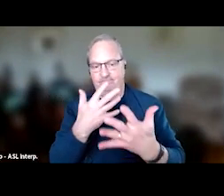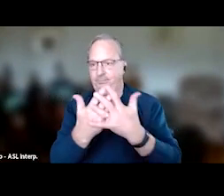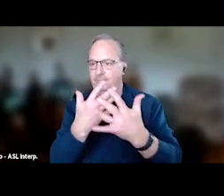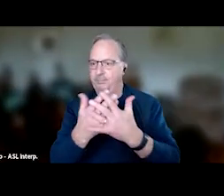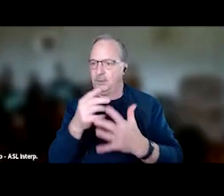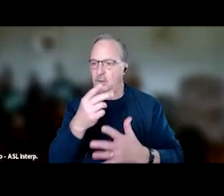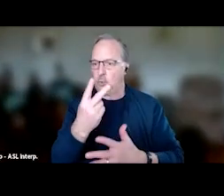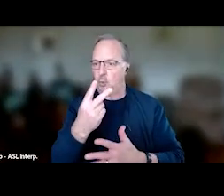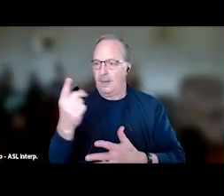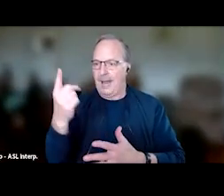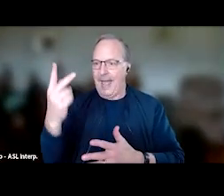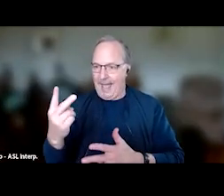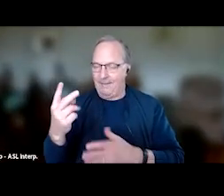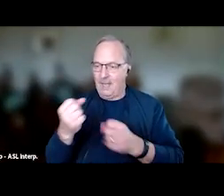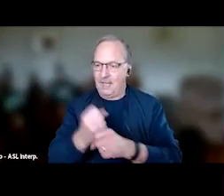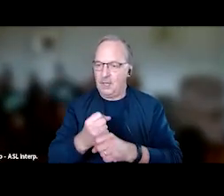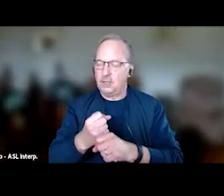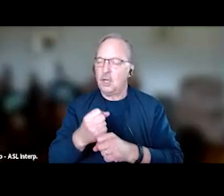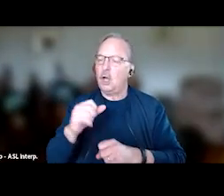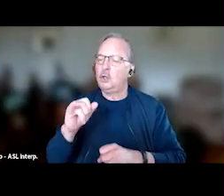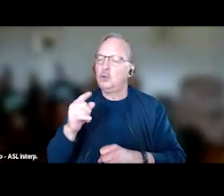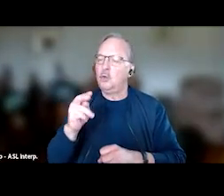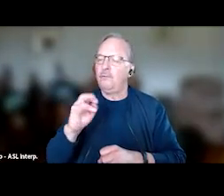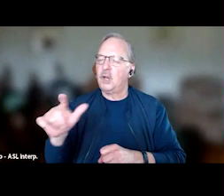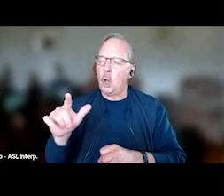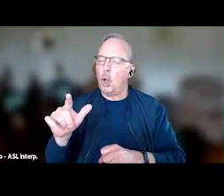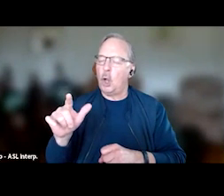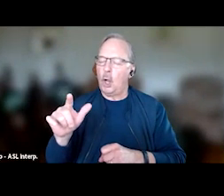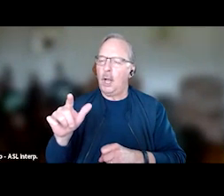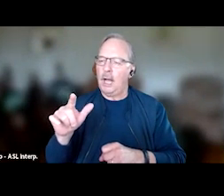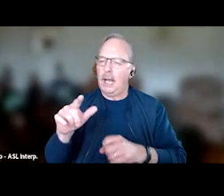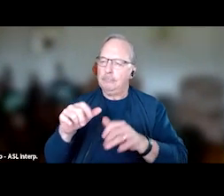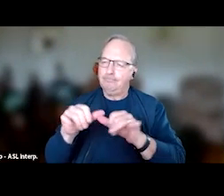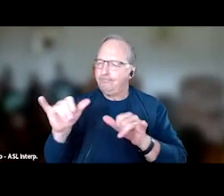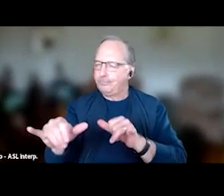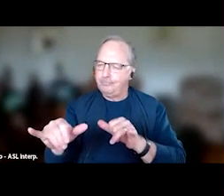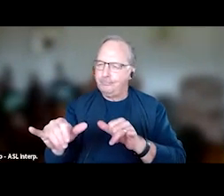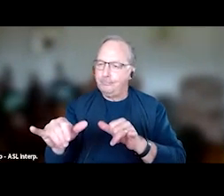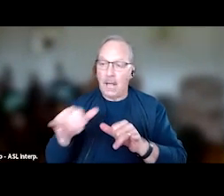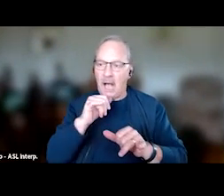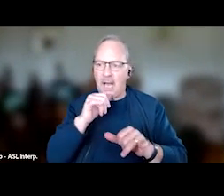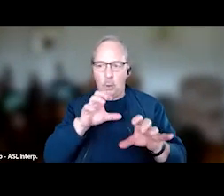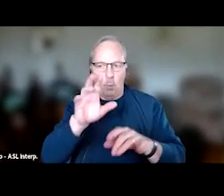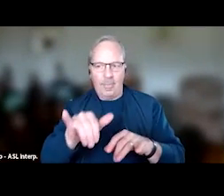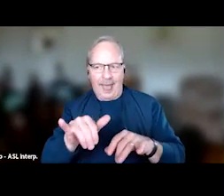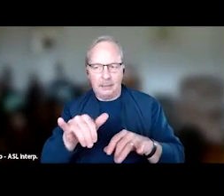in juvenile detention for a crime I didn't commit. Upon my release, I stayed connected to the community.